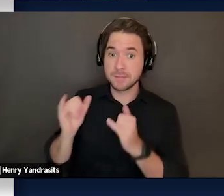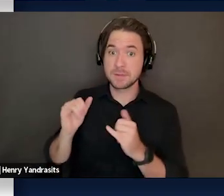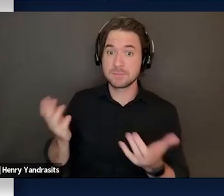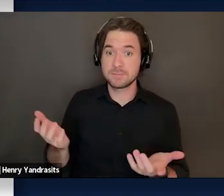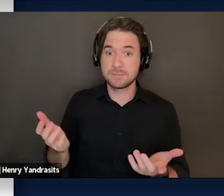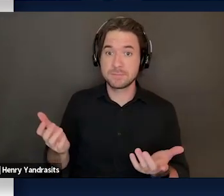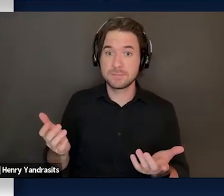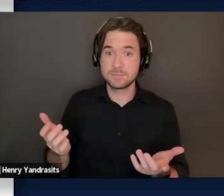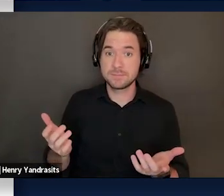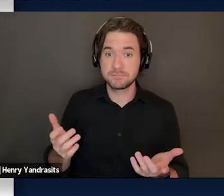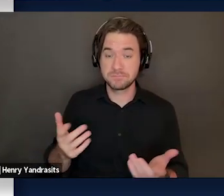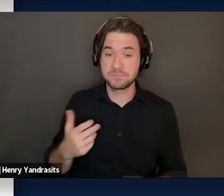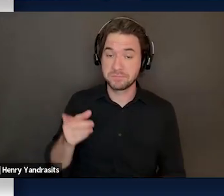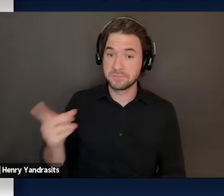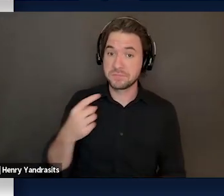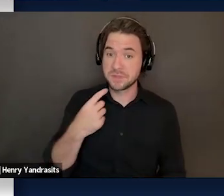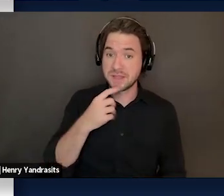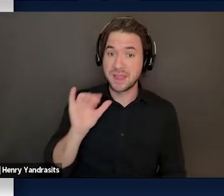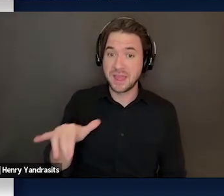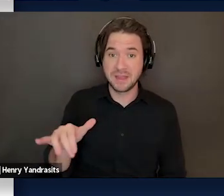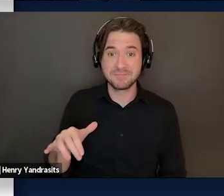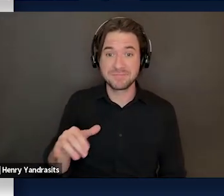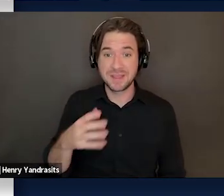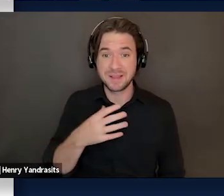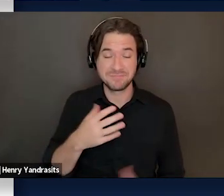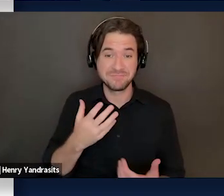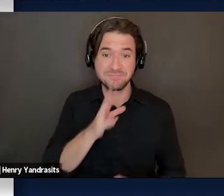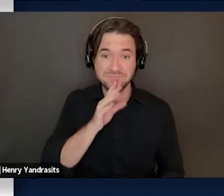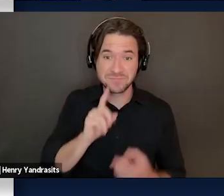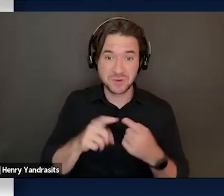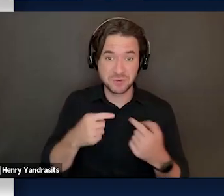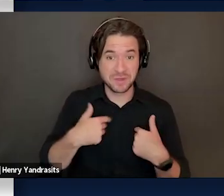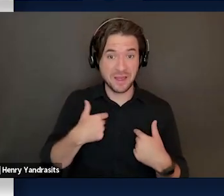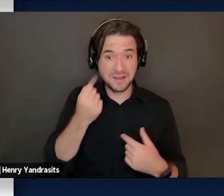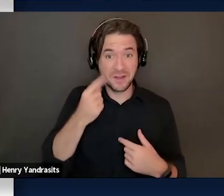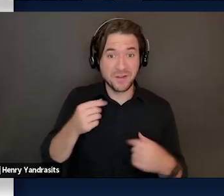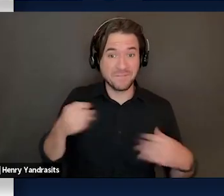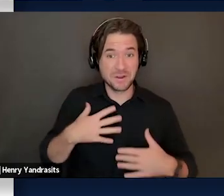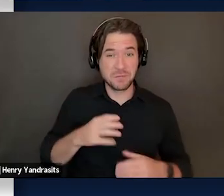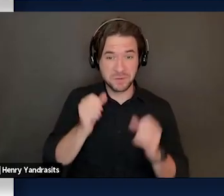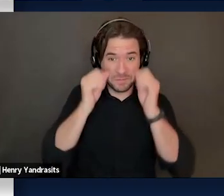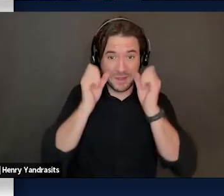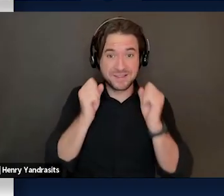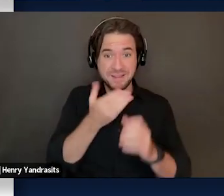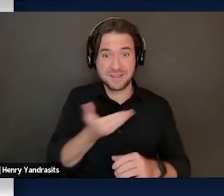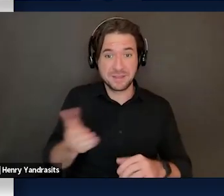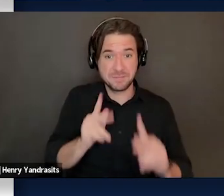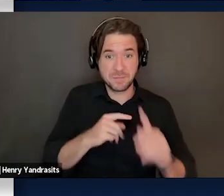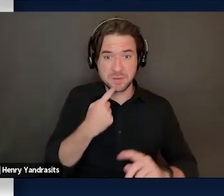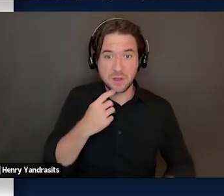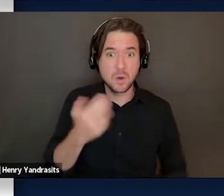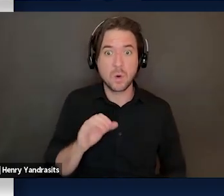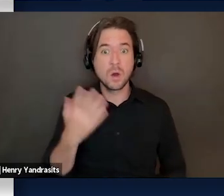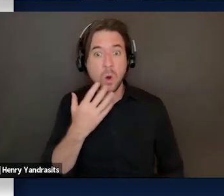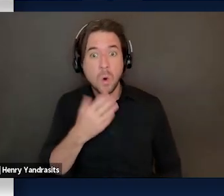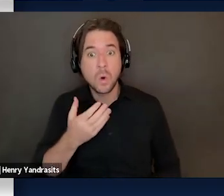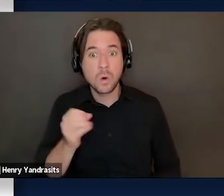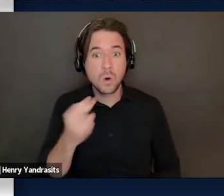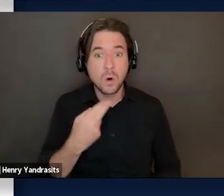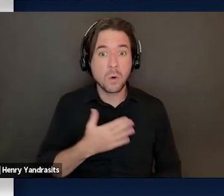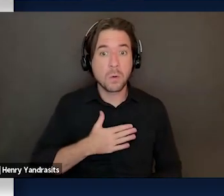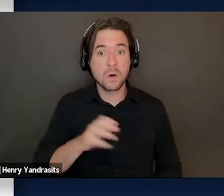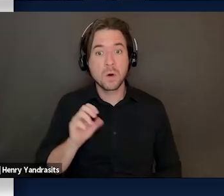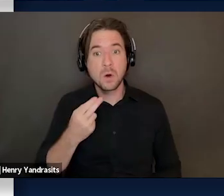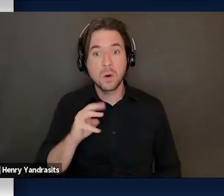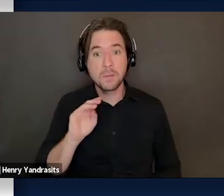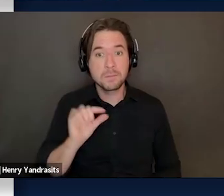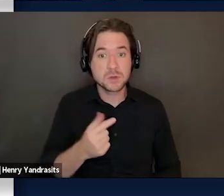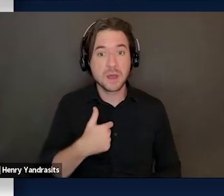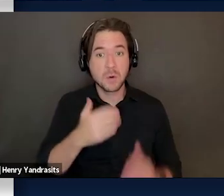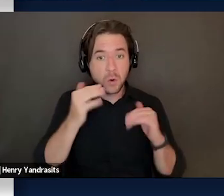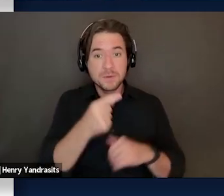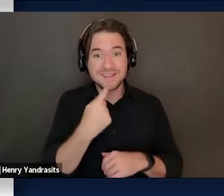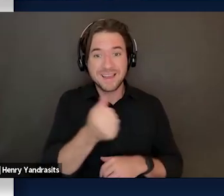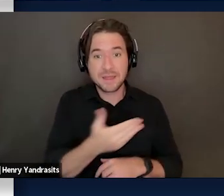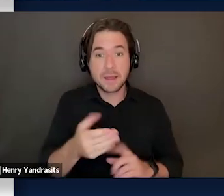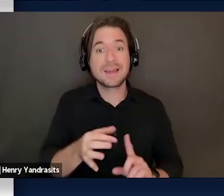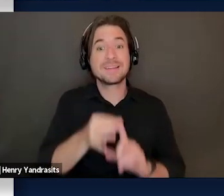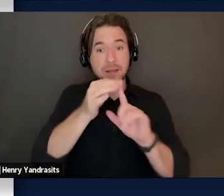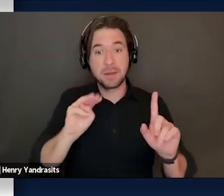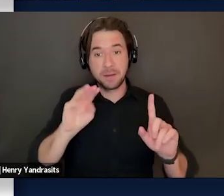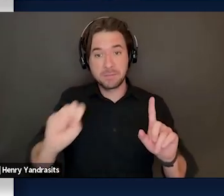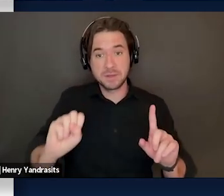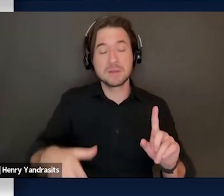Just said that out loud to me. you know, it's… like, I understand it's the fear, but yeah, it was quite amazing the things people would say, or like, oh my god, I was hoping you were gonna say anything but MS, because my grandma had it, and I never saw her walk a day of her life.